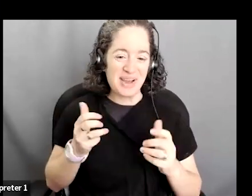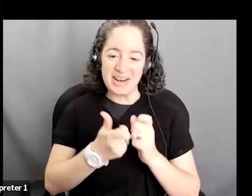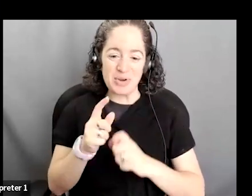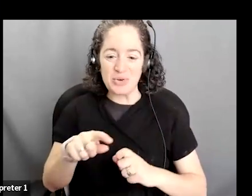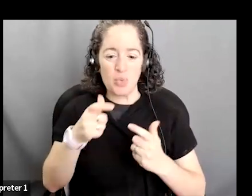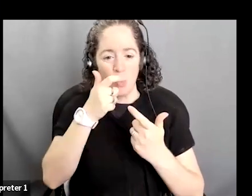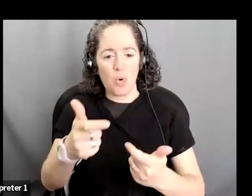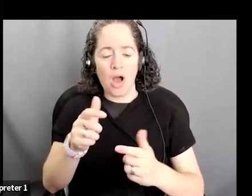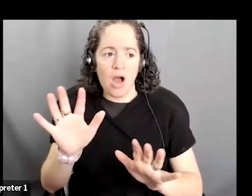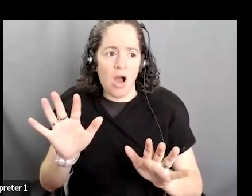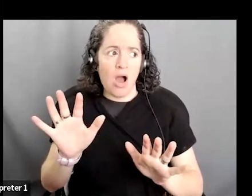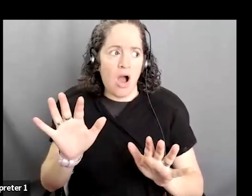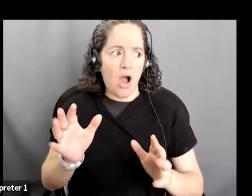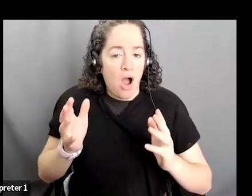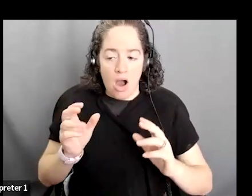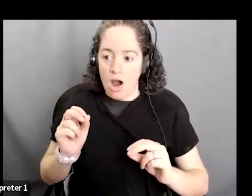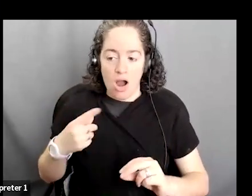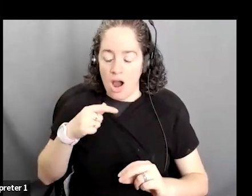I should switch to Contact Form 7.